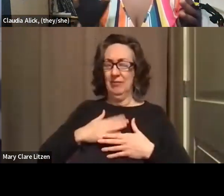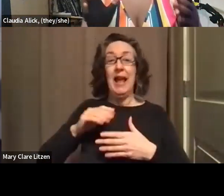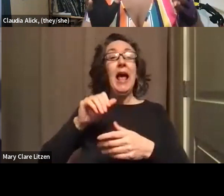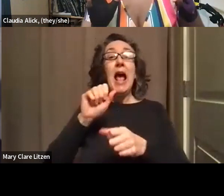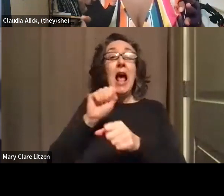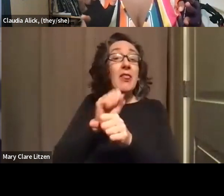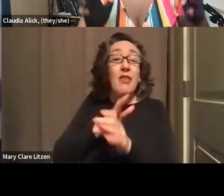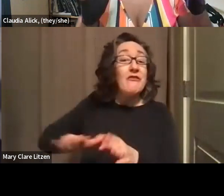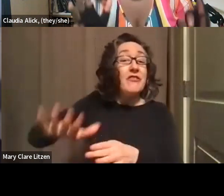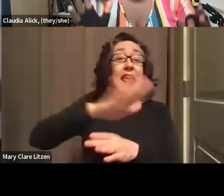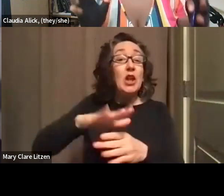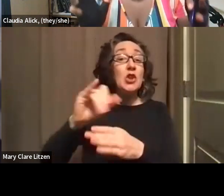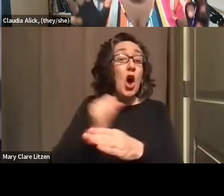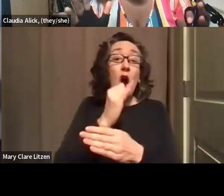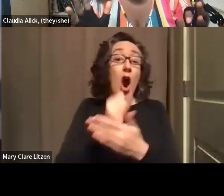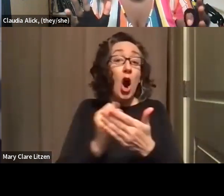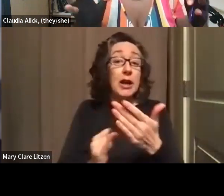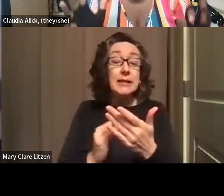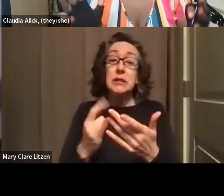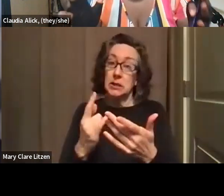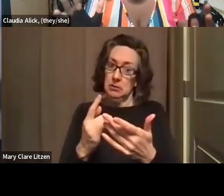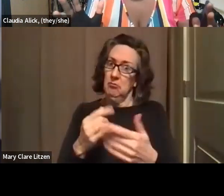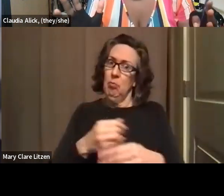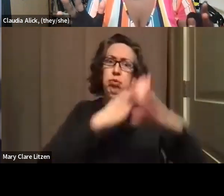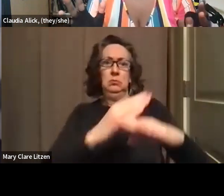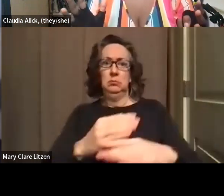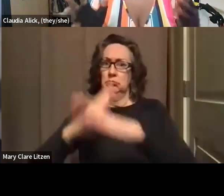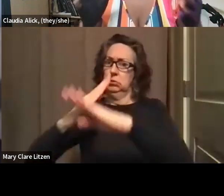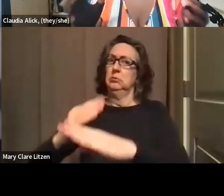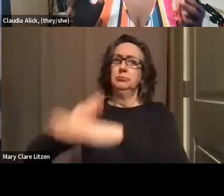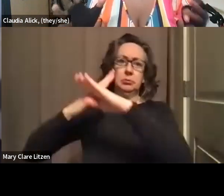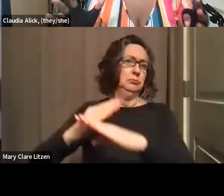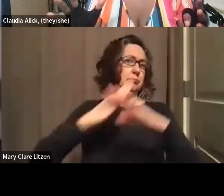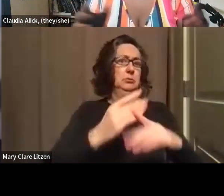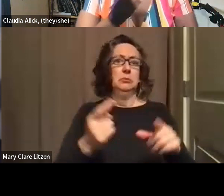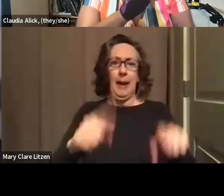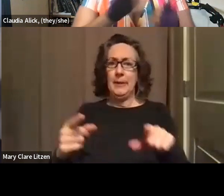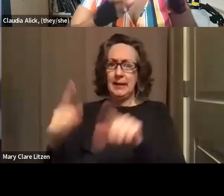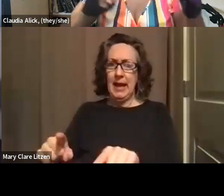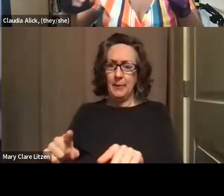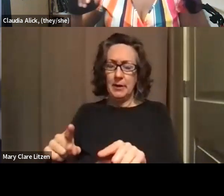I work with the social model of disability, so my argument isn't that your body is the